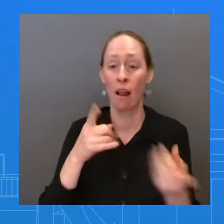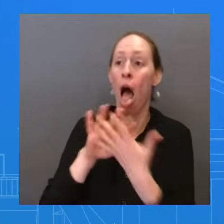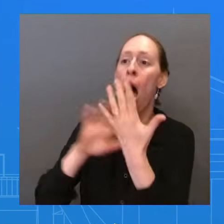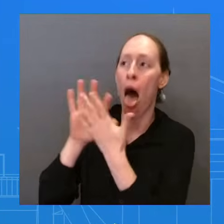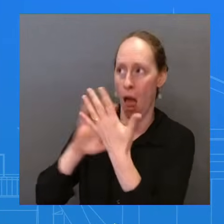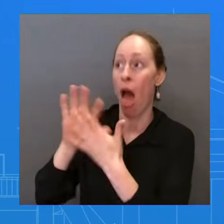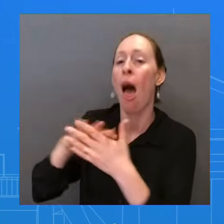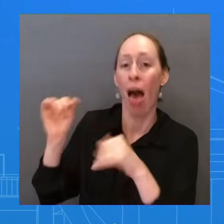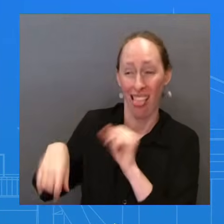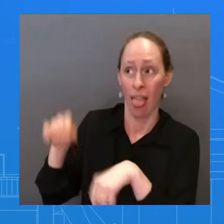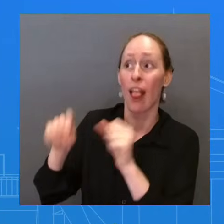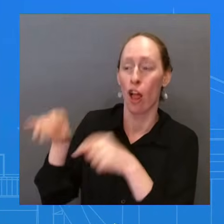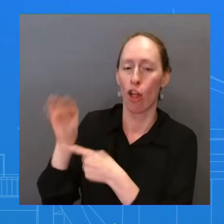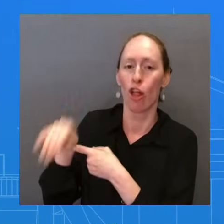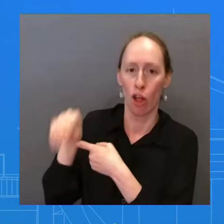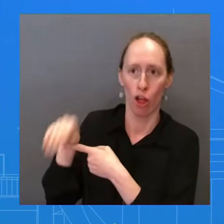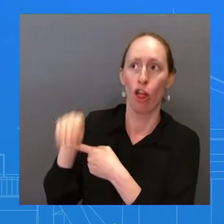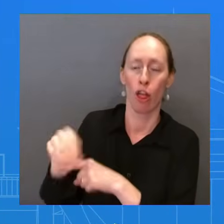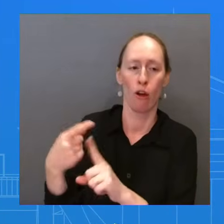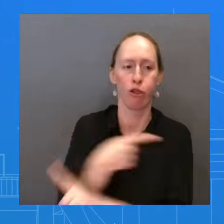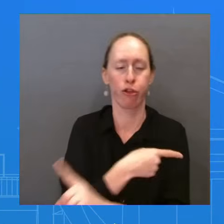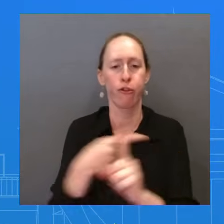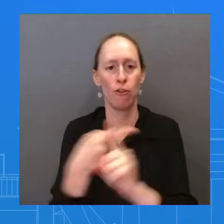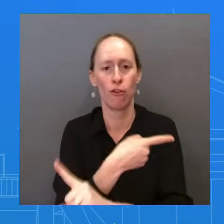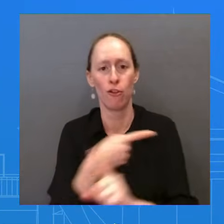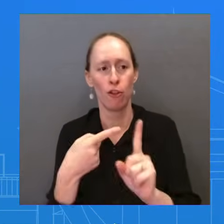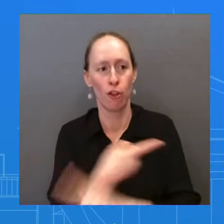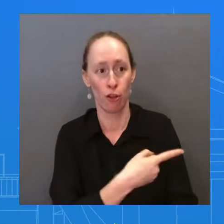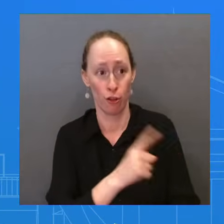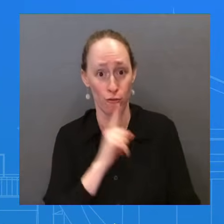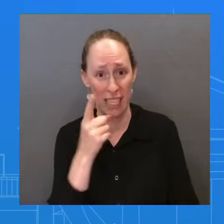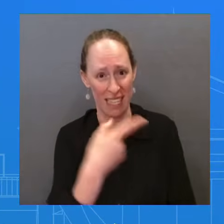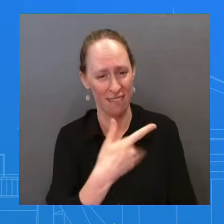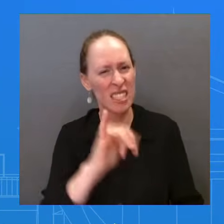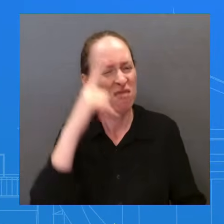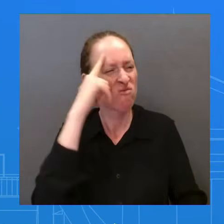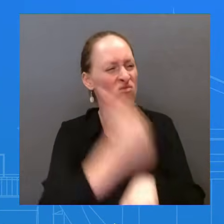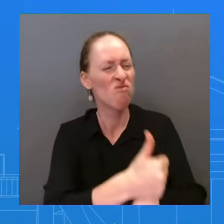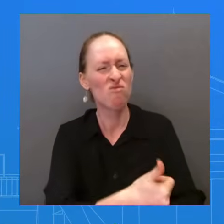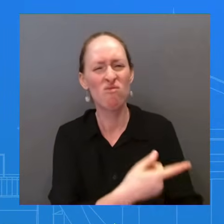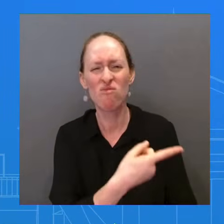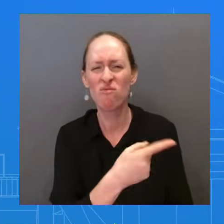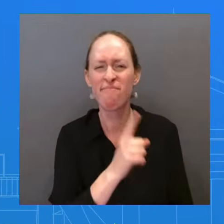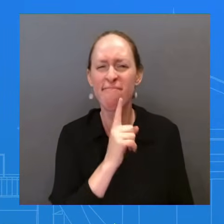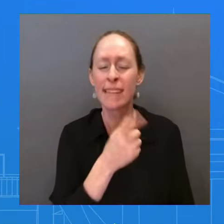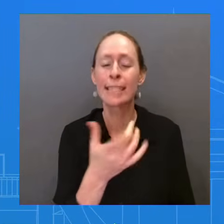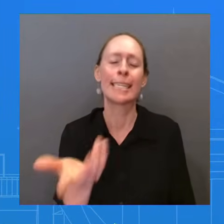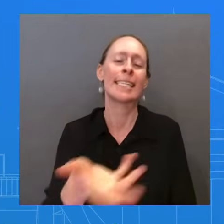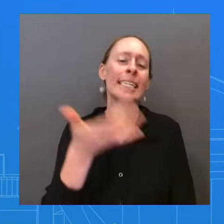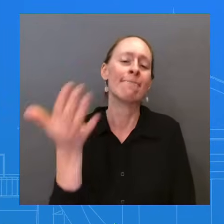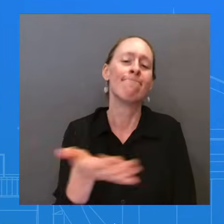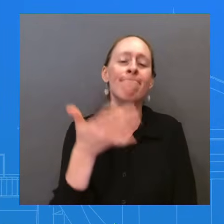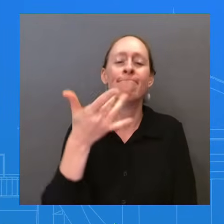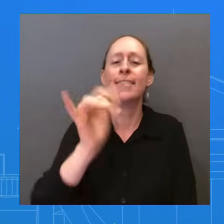And given all the other domestic strife inside Iran